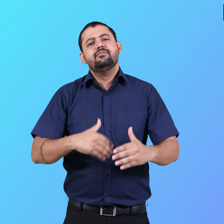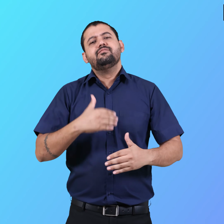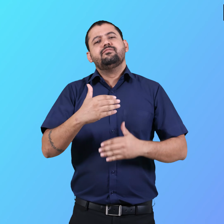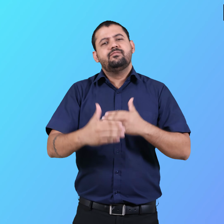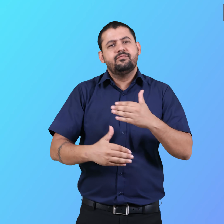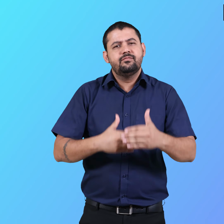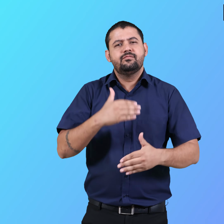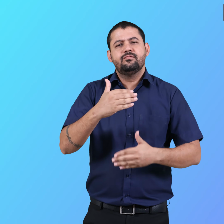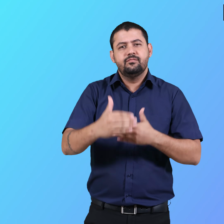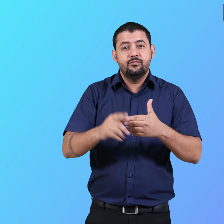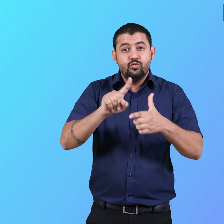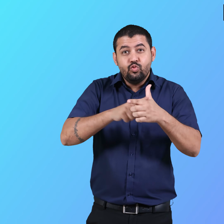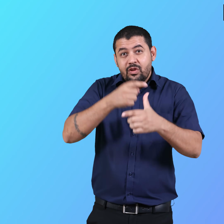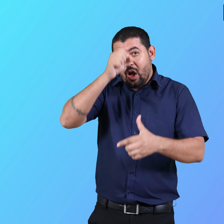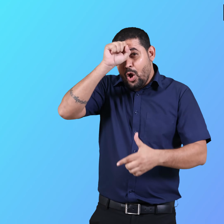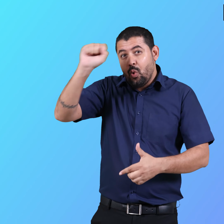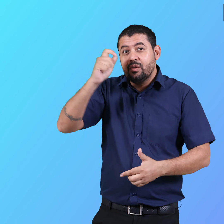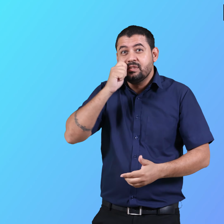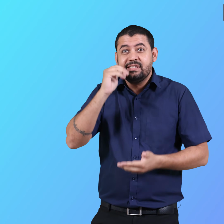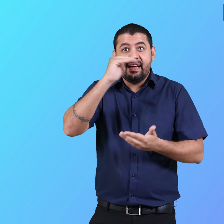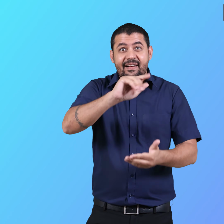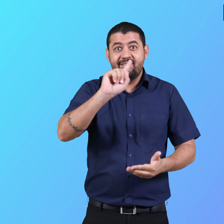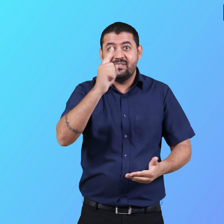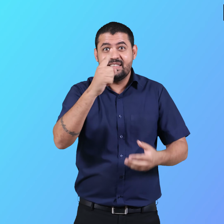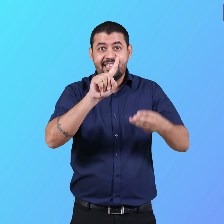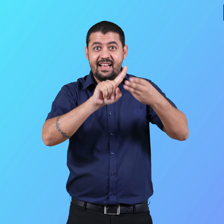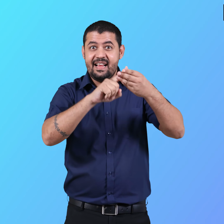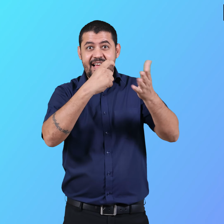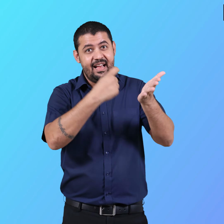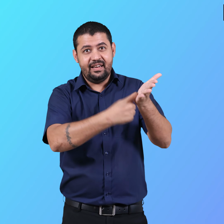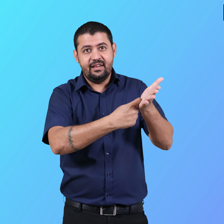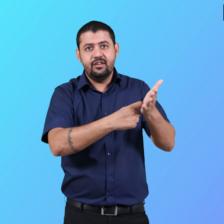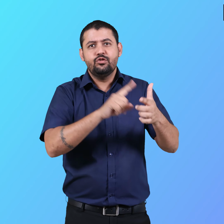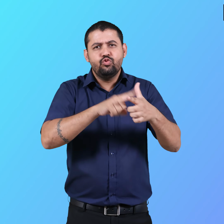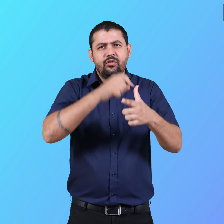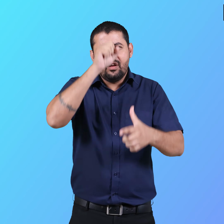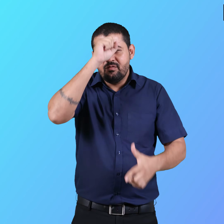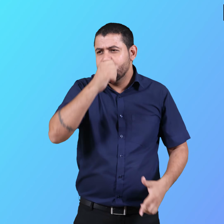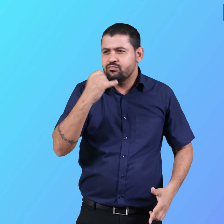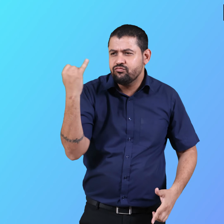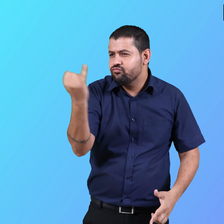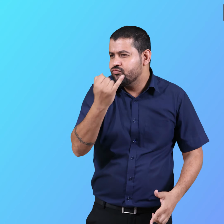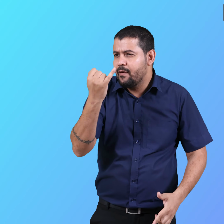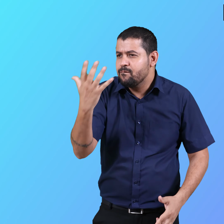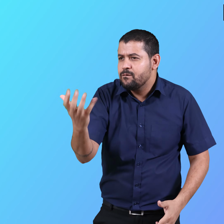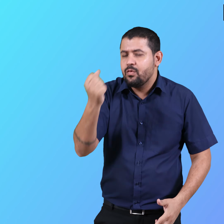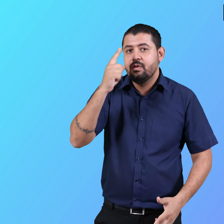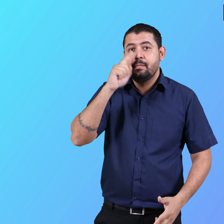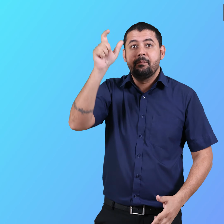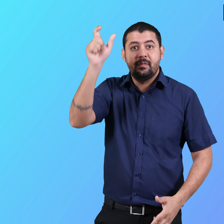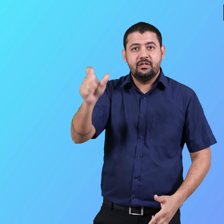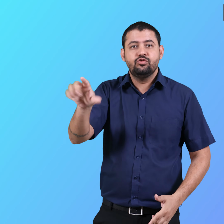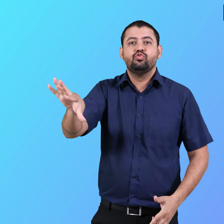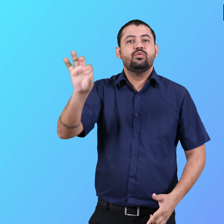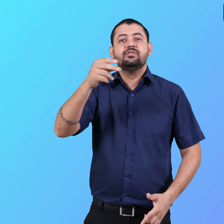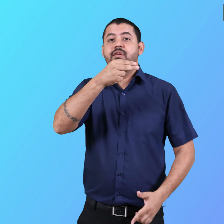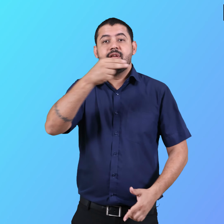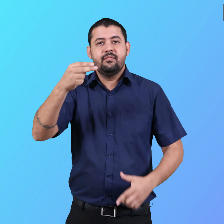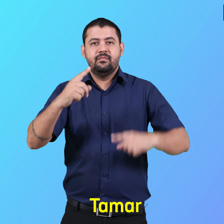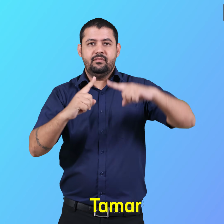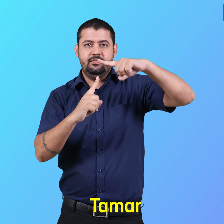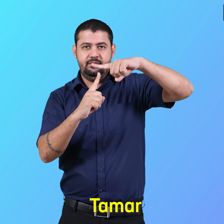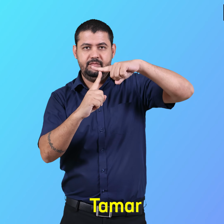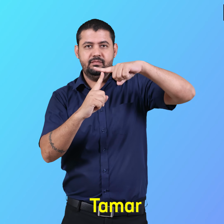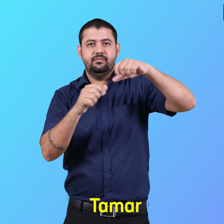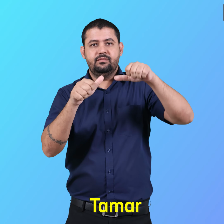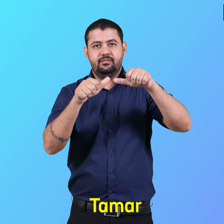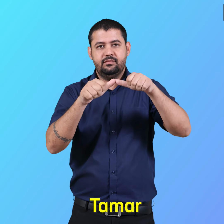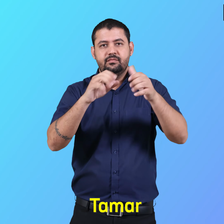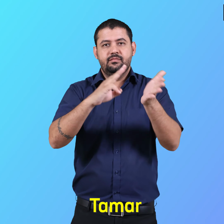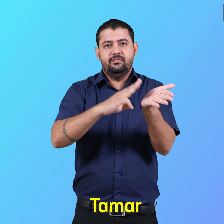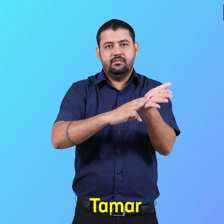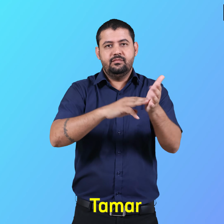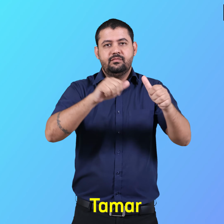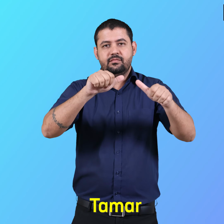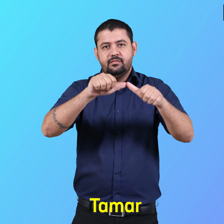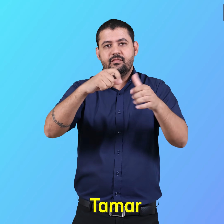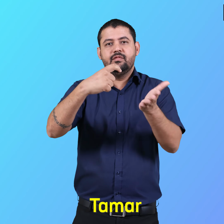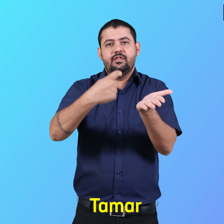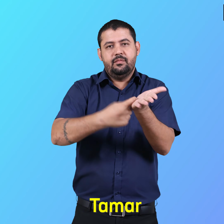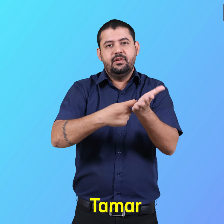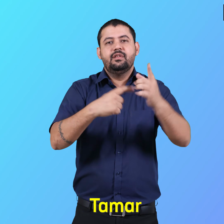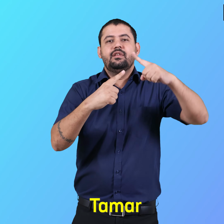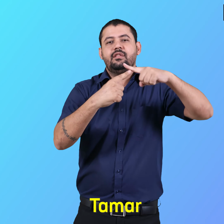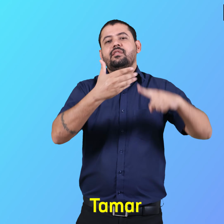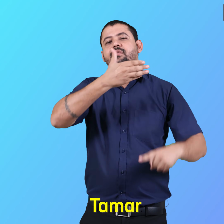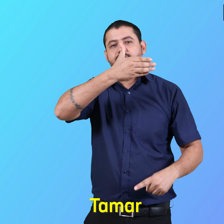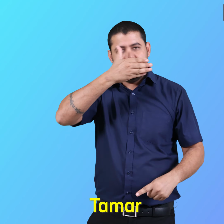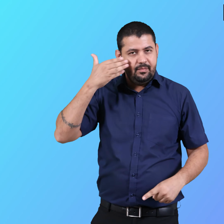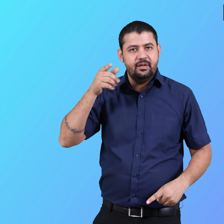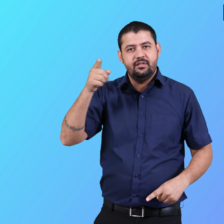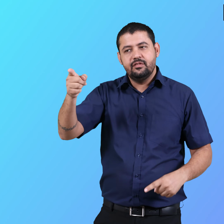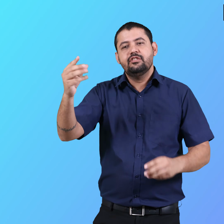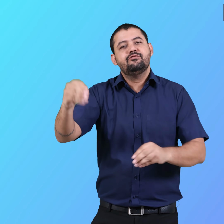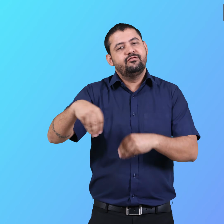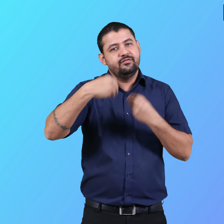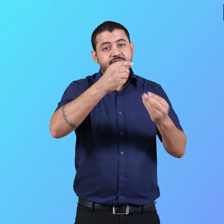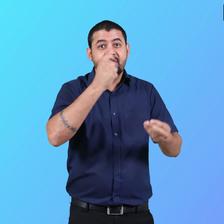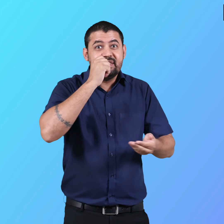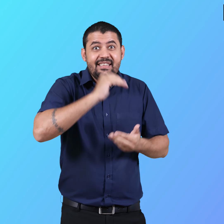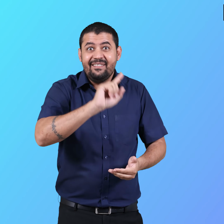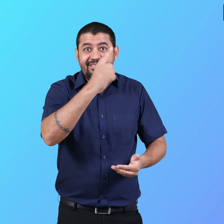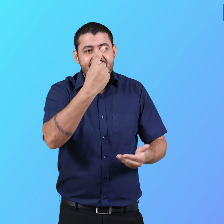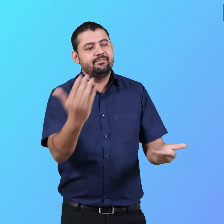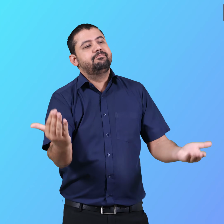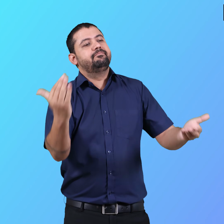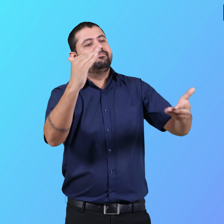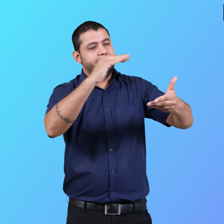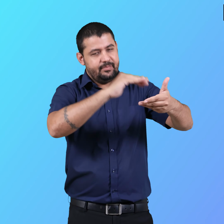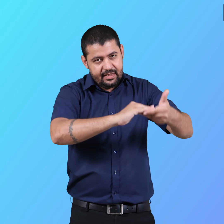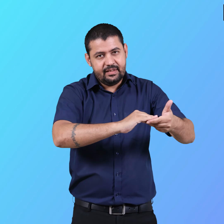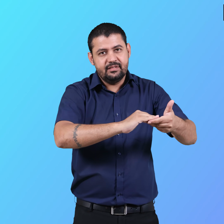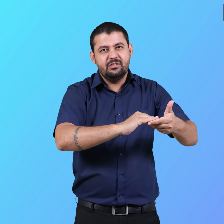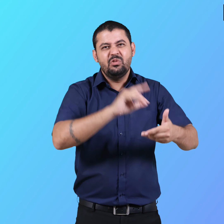Judah chose a girl named Tamar to be the wife of his first son Er.